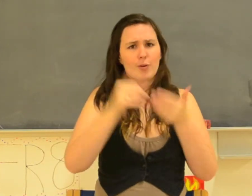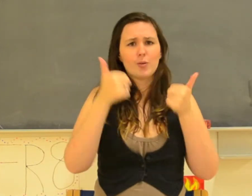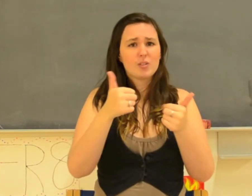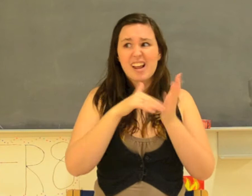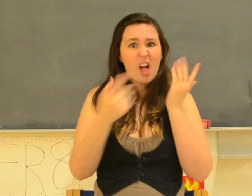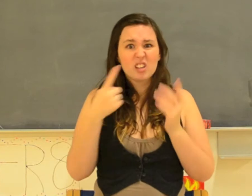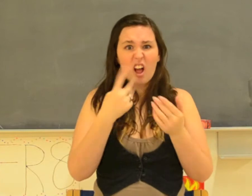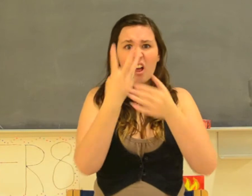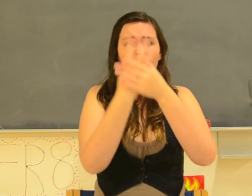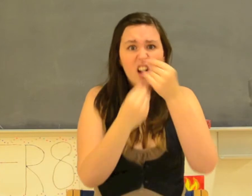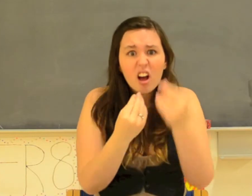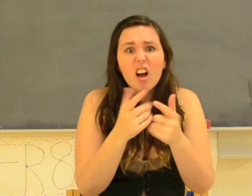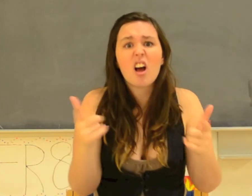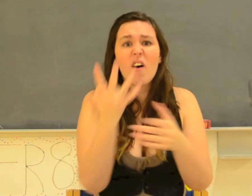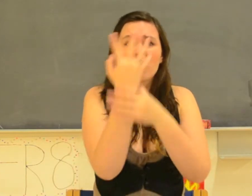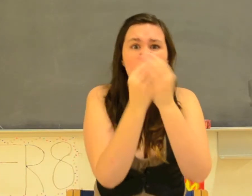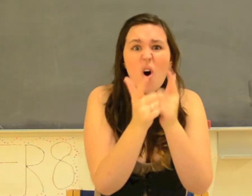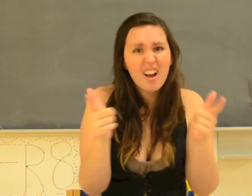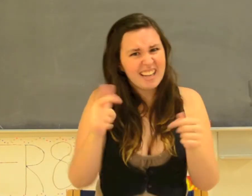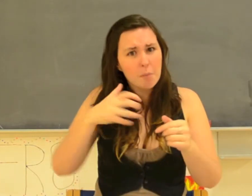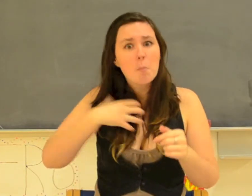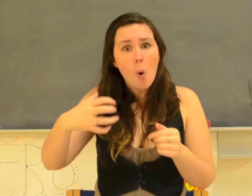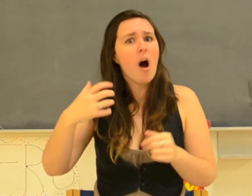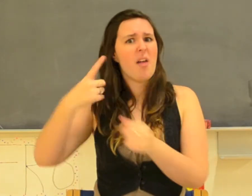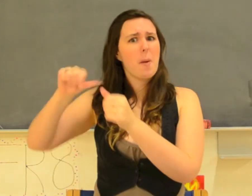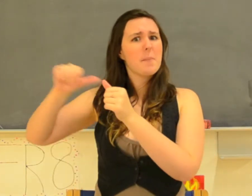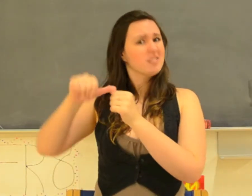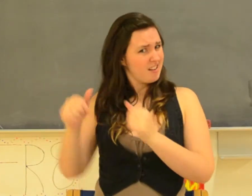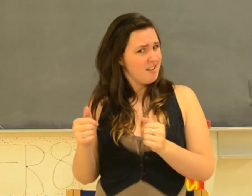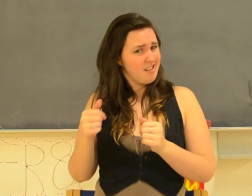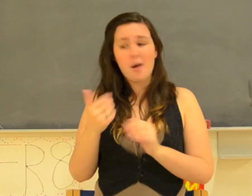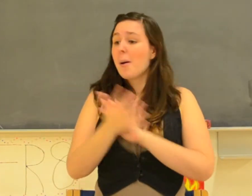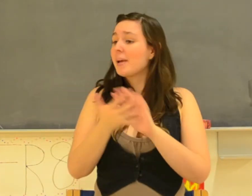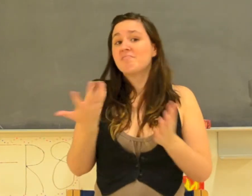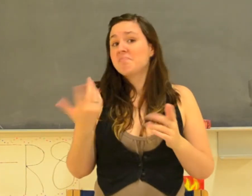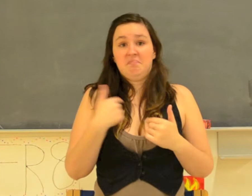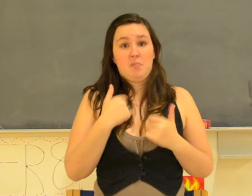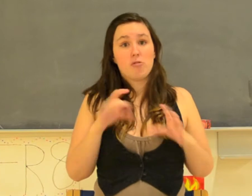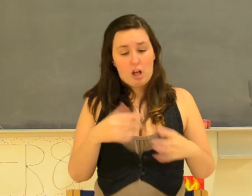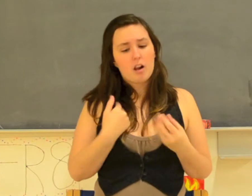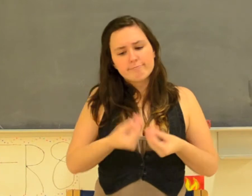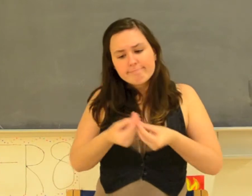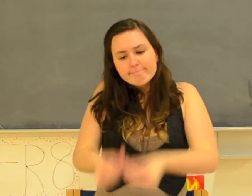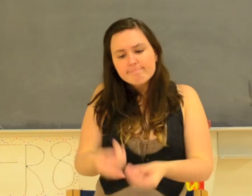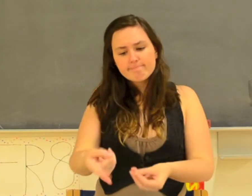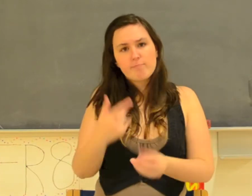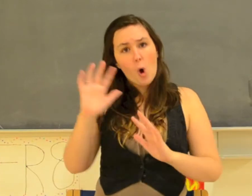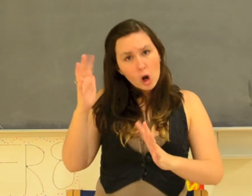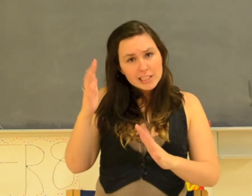bilingualism is great, trilingualism or more is even better. This means that if the mother is Australian, she can teach